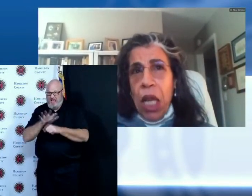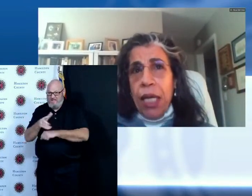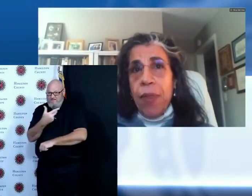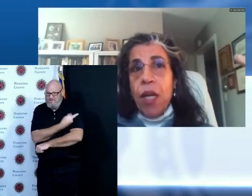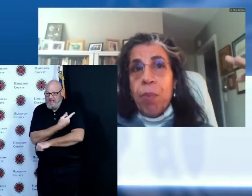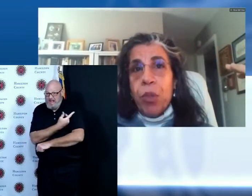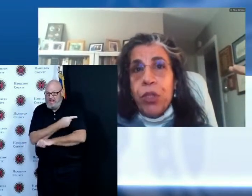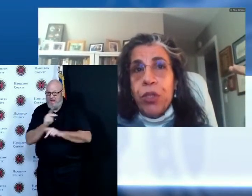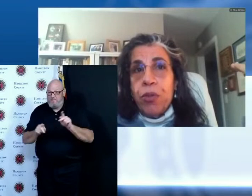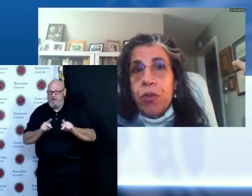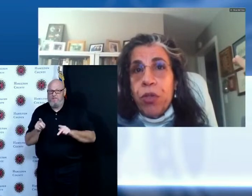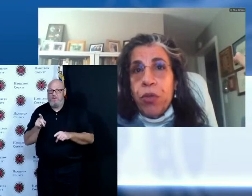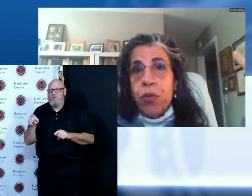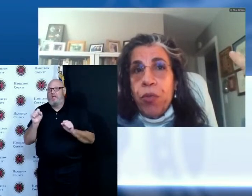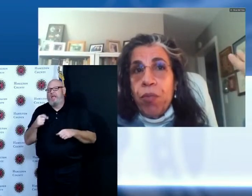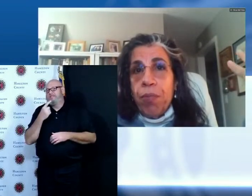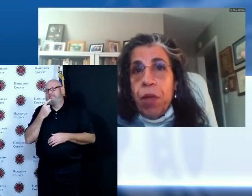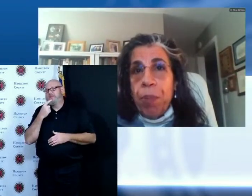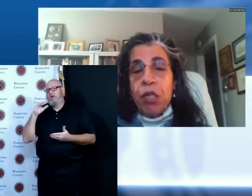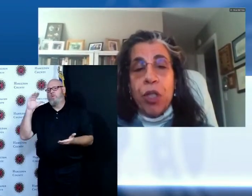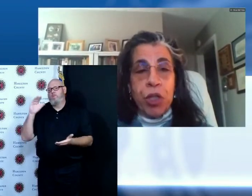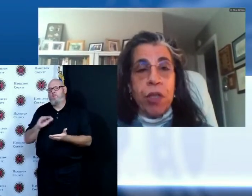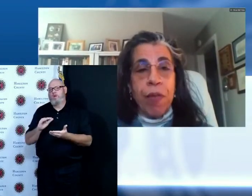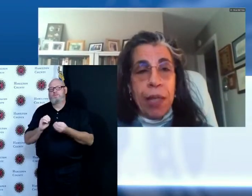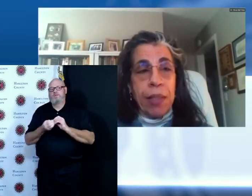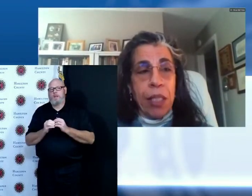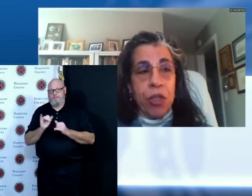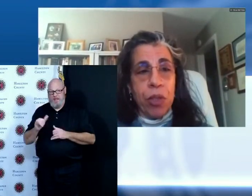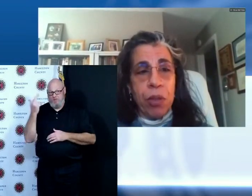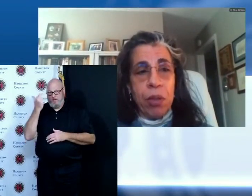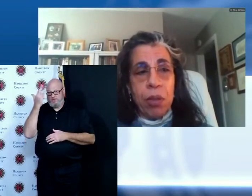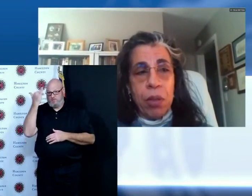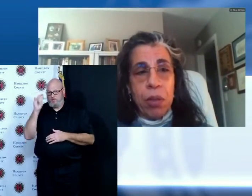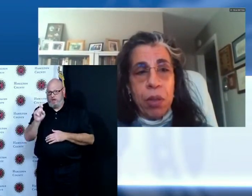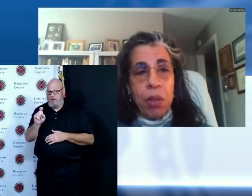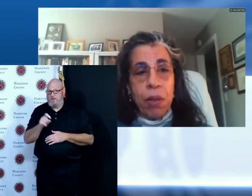helped us understand what we think we already knew which is that people of